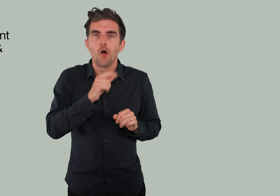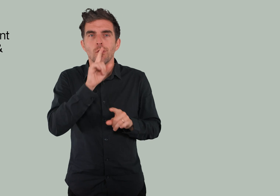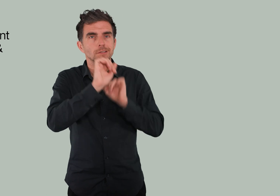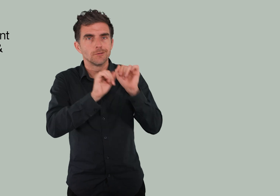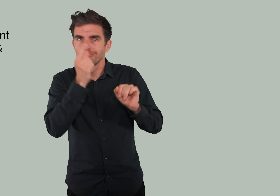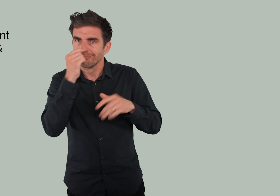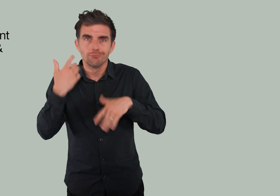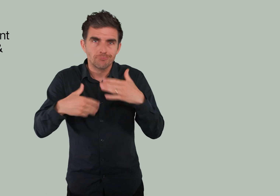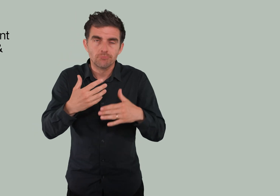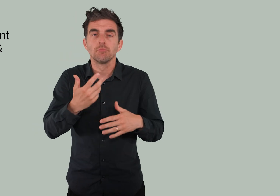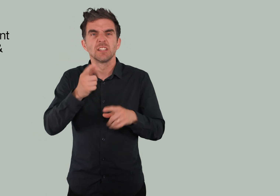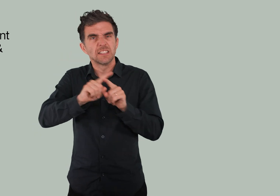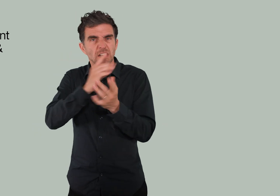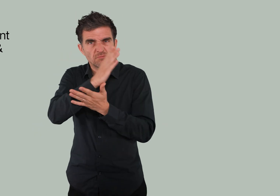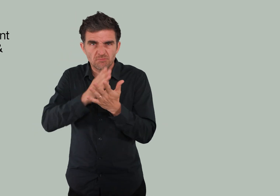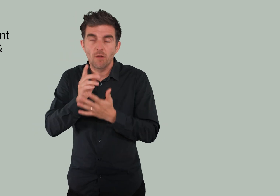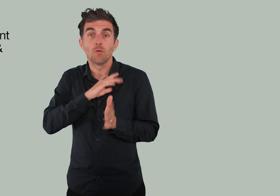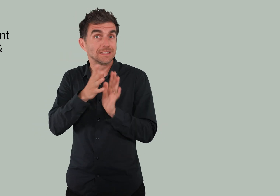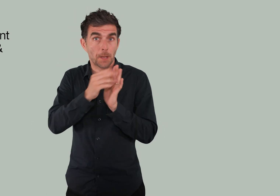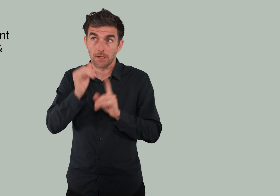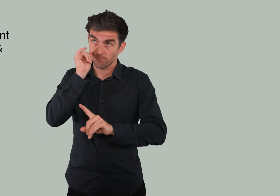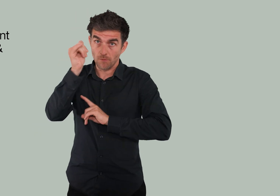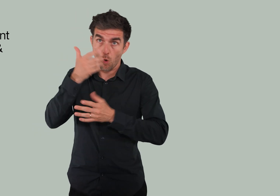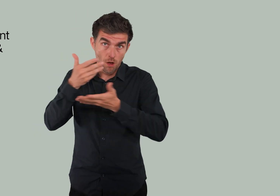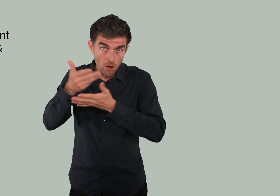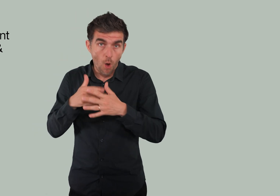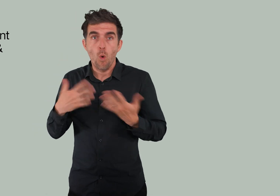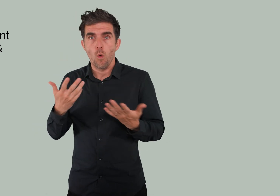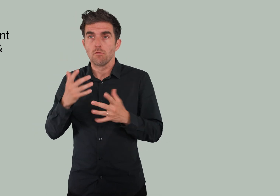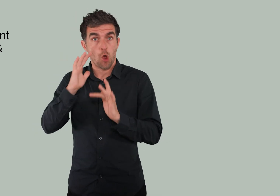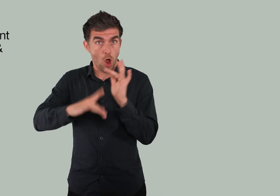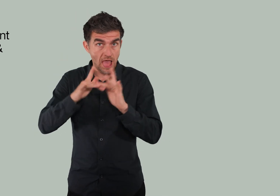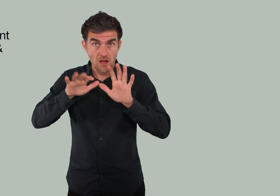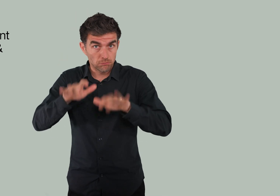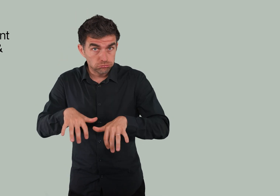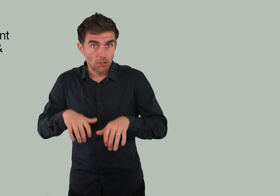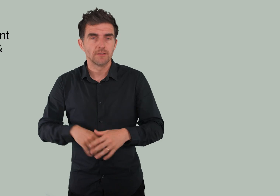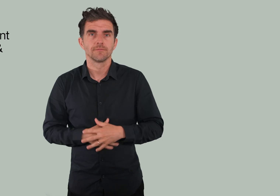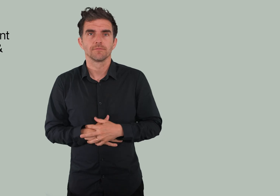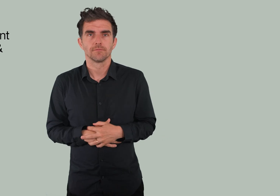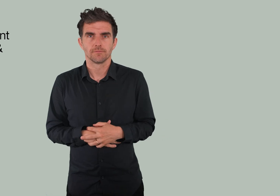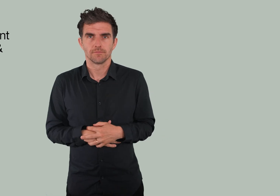and propensities to use different channels such as telephone or online.